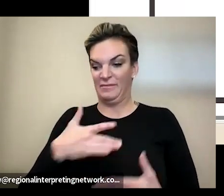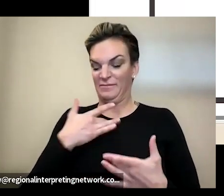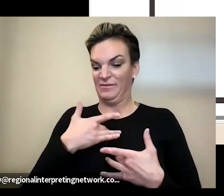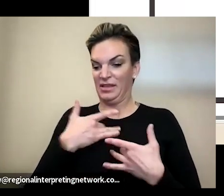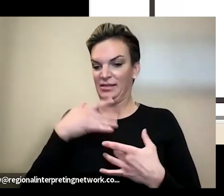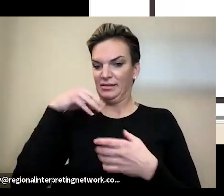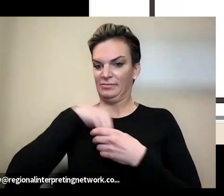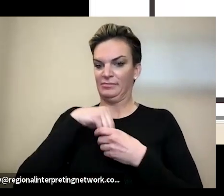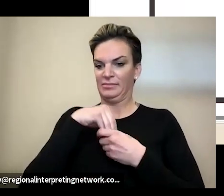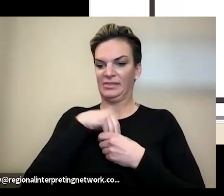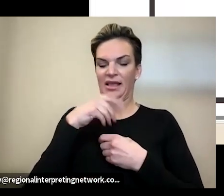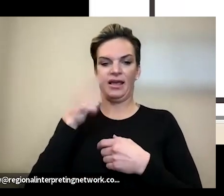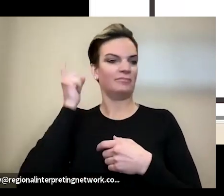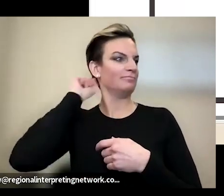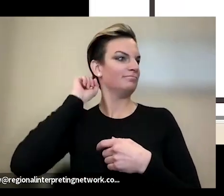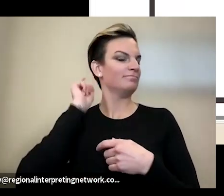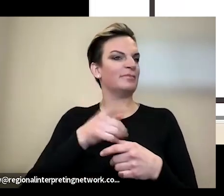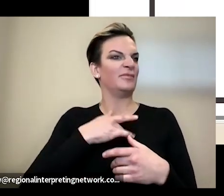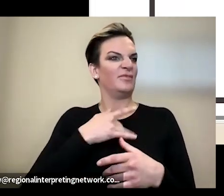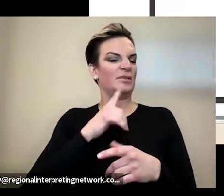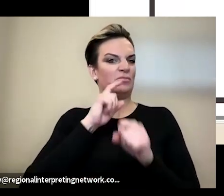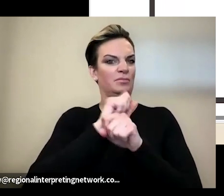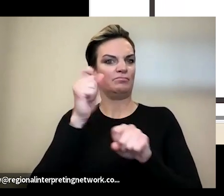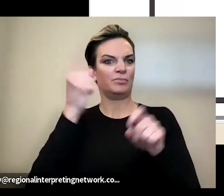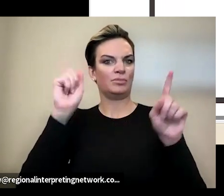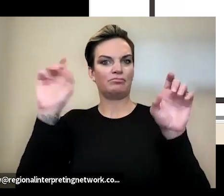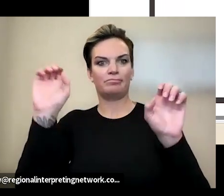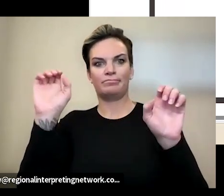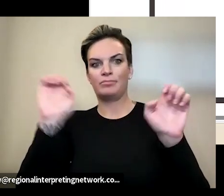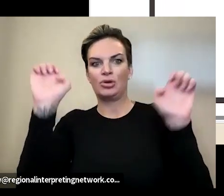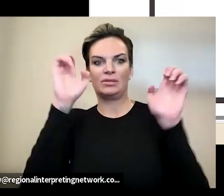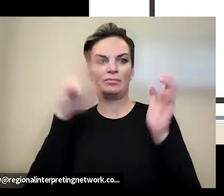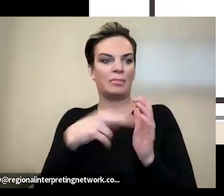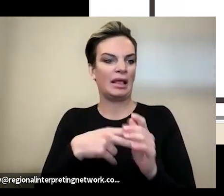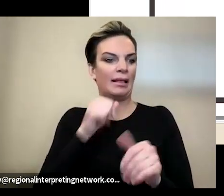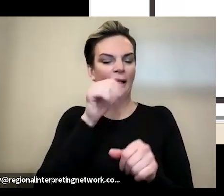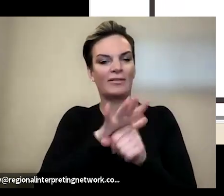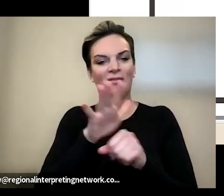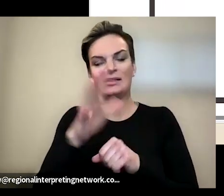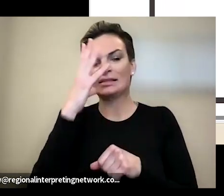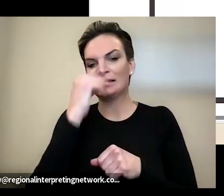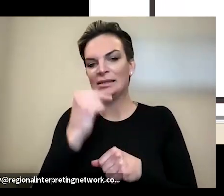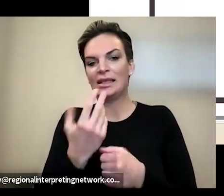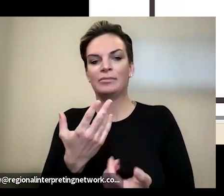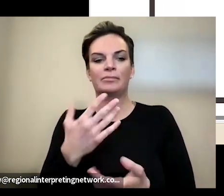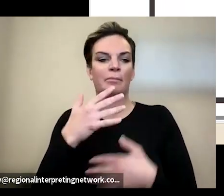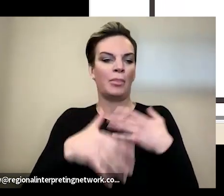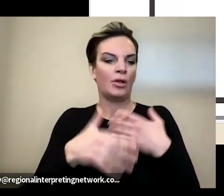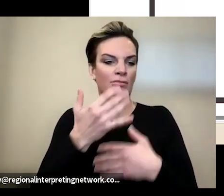which in the body, could be literally anything - lack of of sleep, stress, blood sugar is off, high